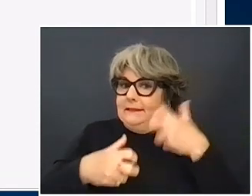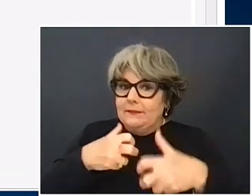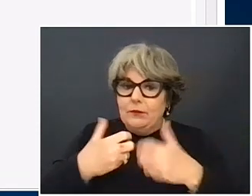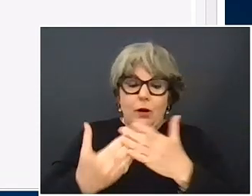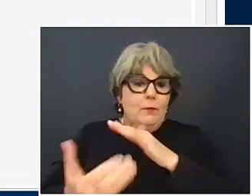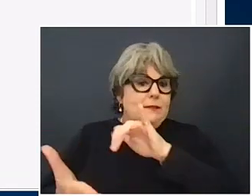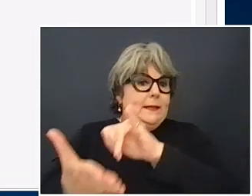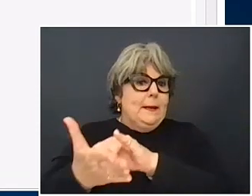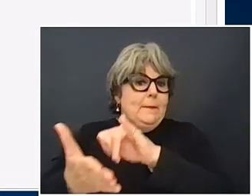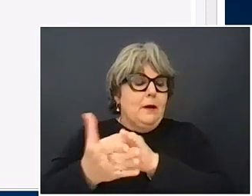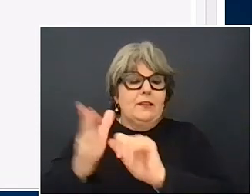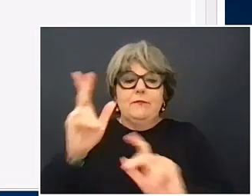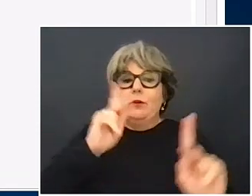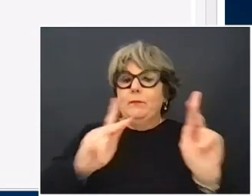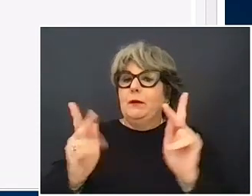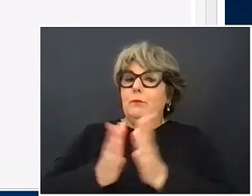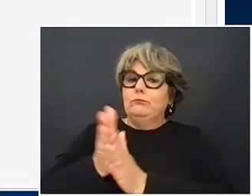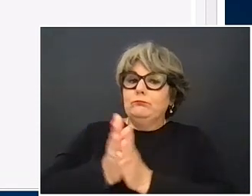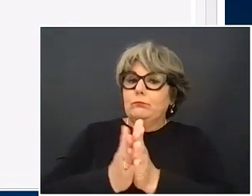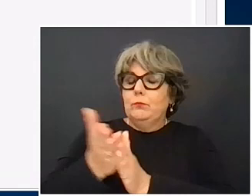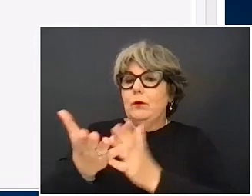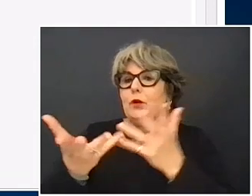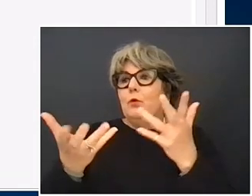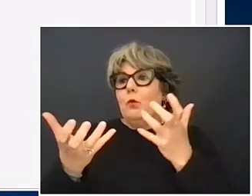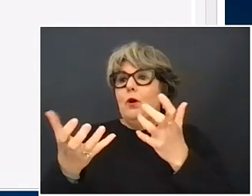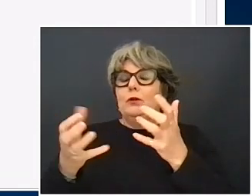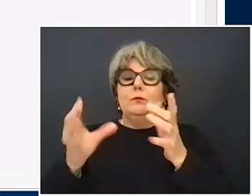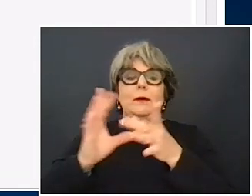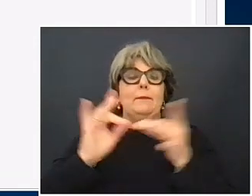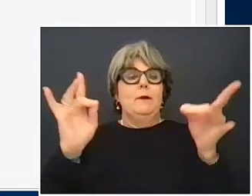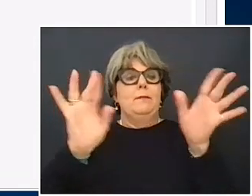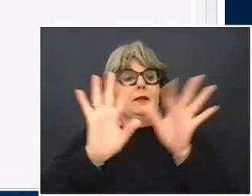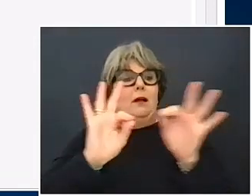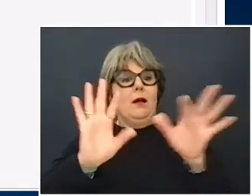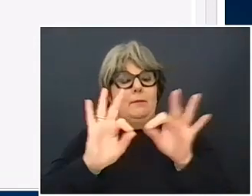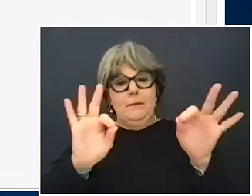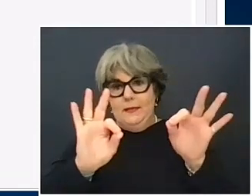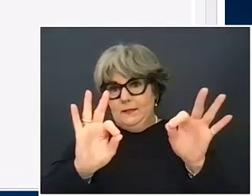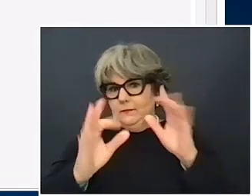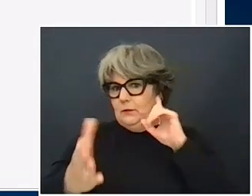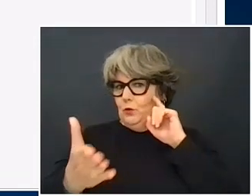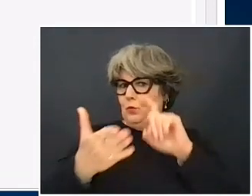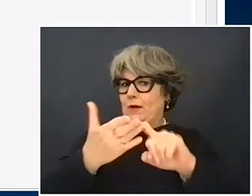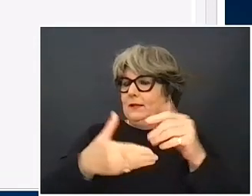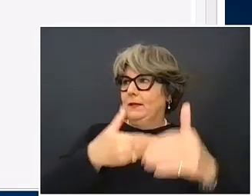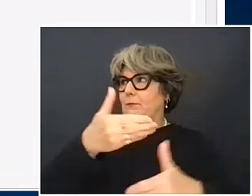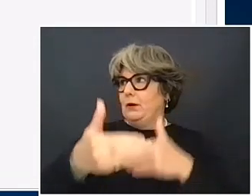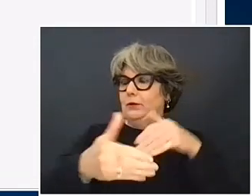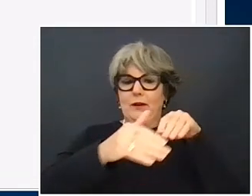people who would like to make public comments during the NACIQI recognition process to get access to these documents.